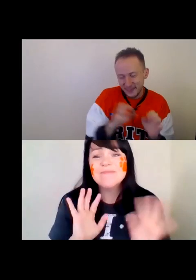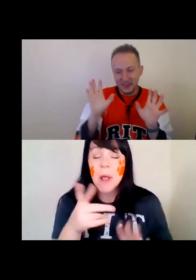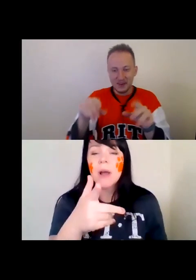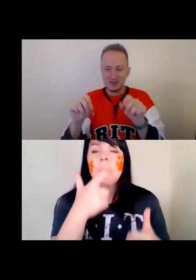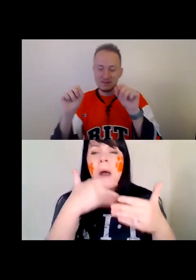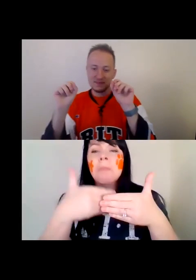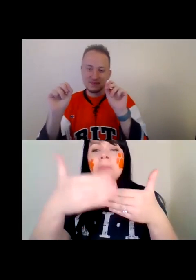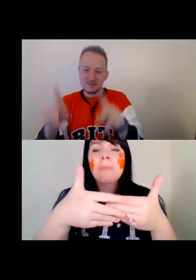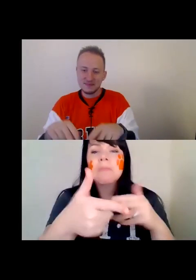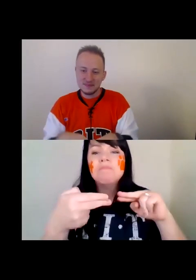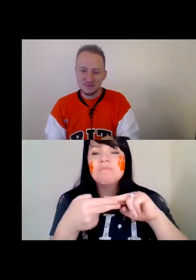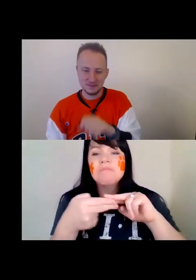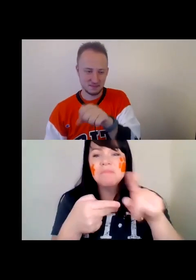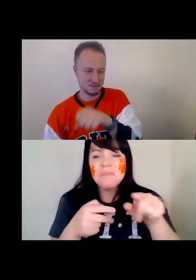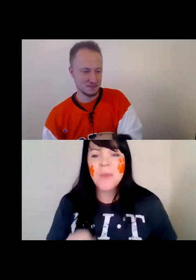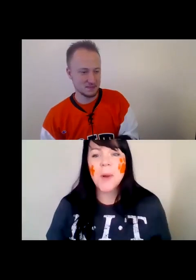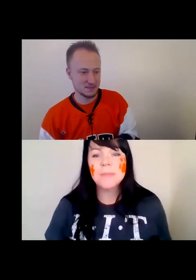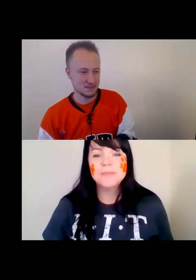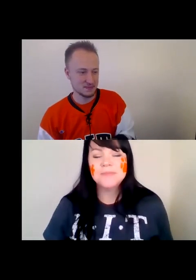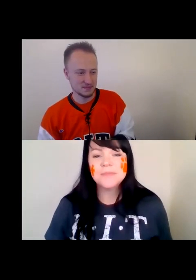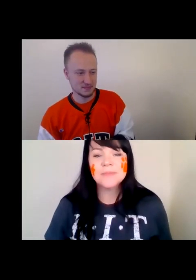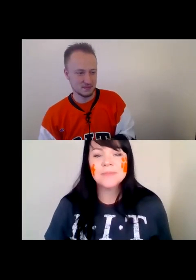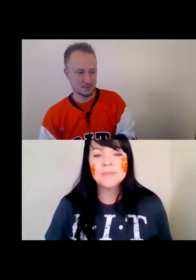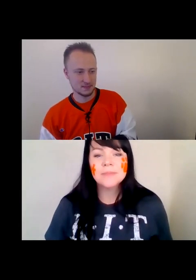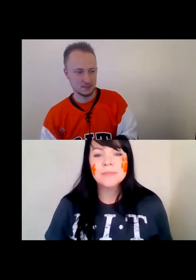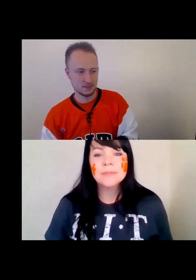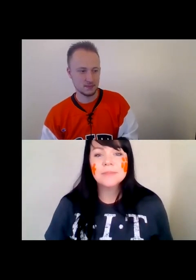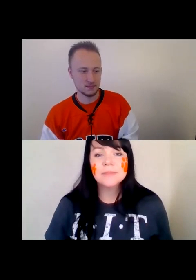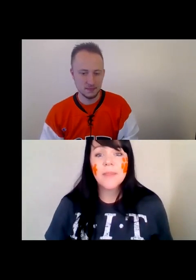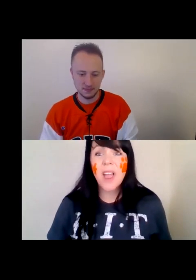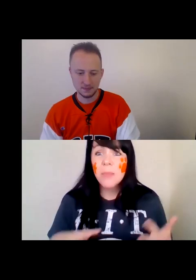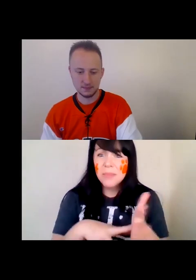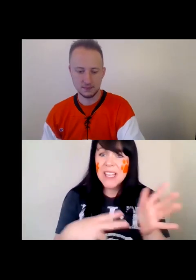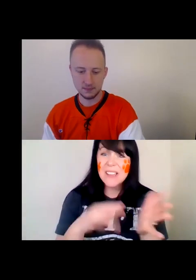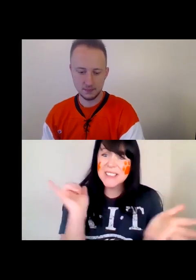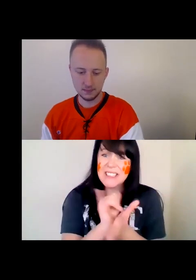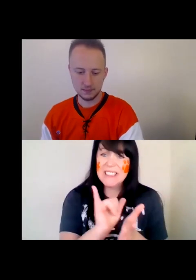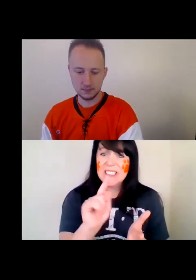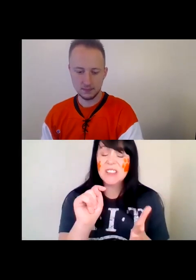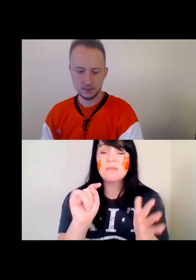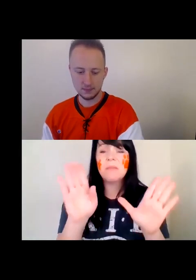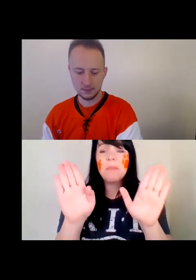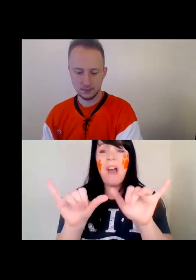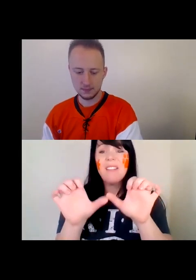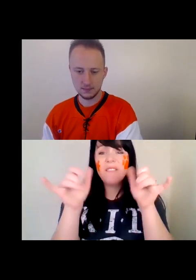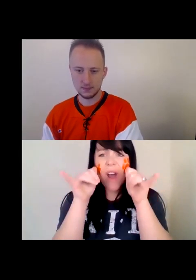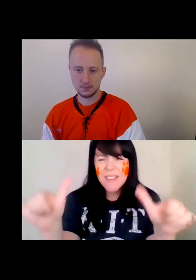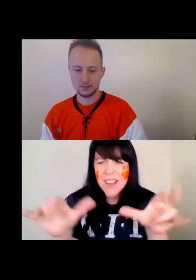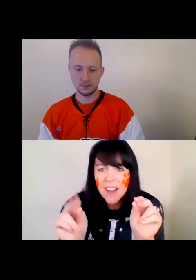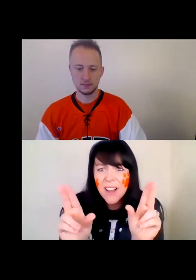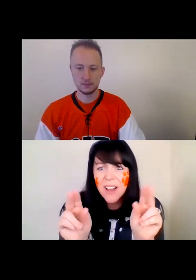Michelle: All right, Matt, going to the next slide now. Save the date. This is not goodbye forever.